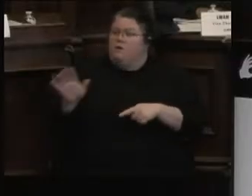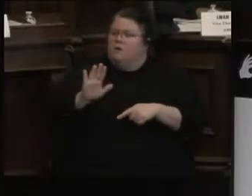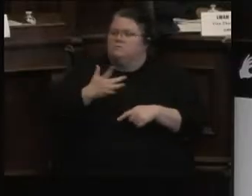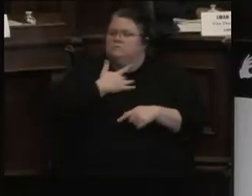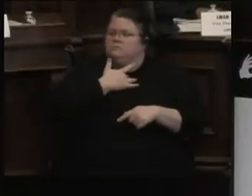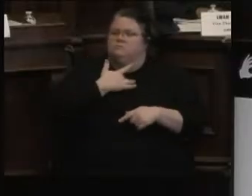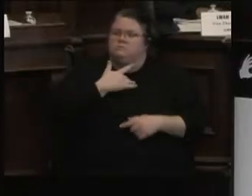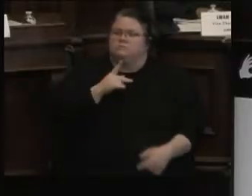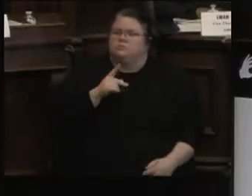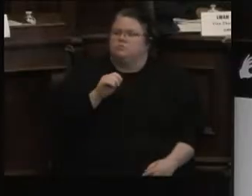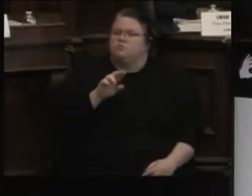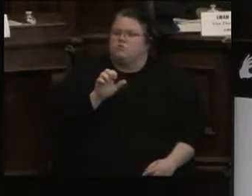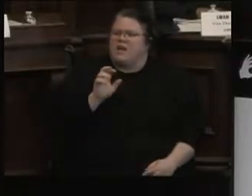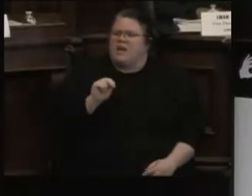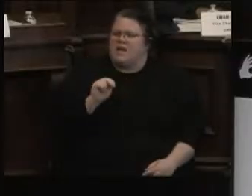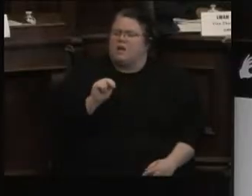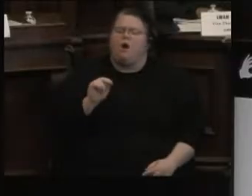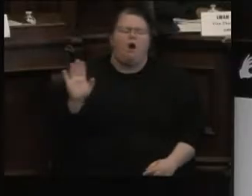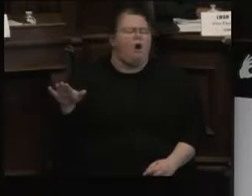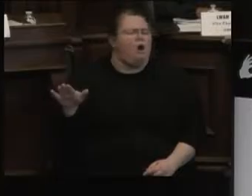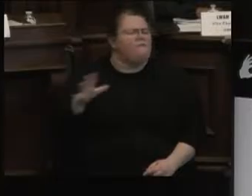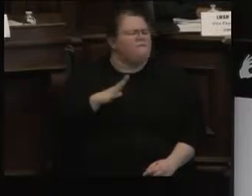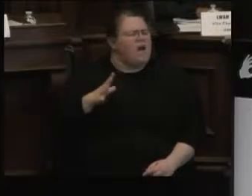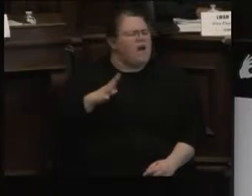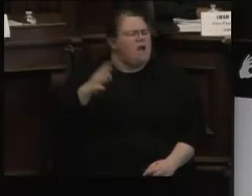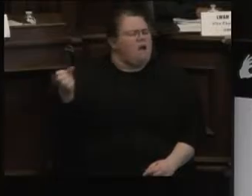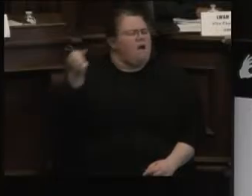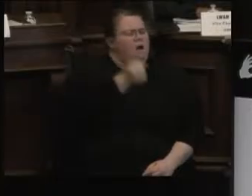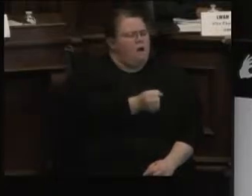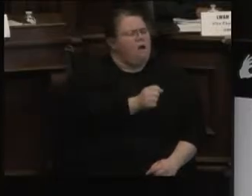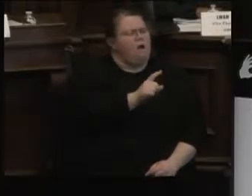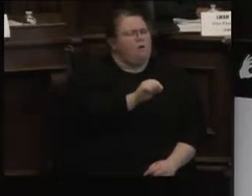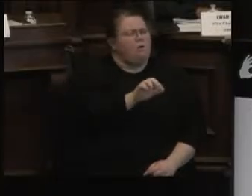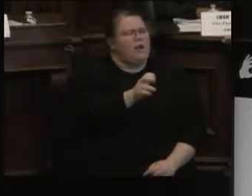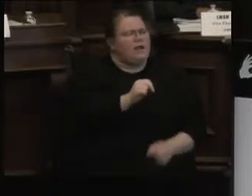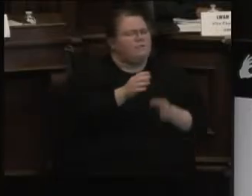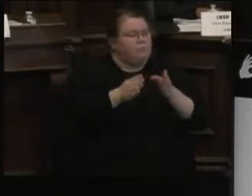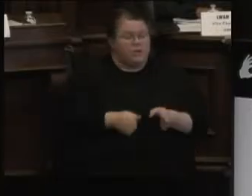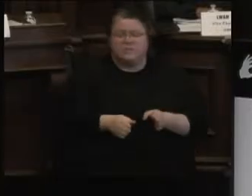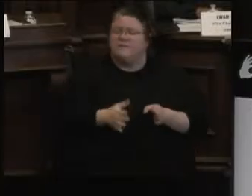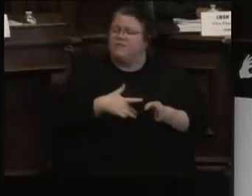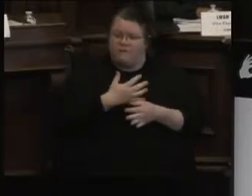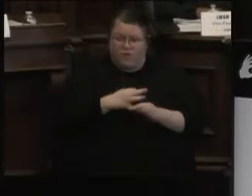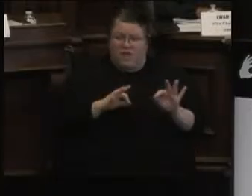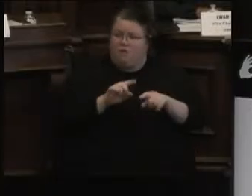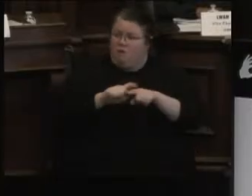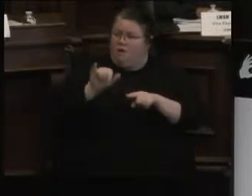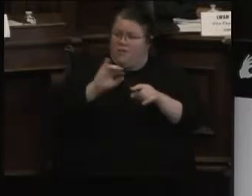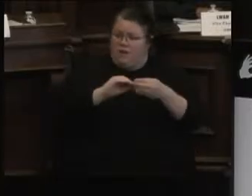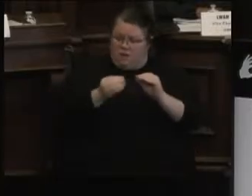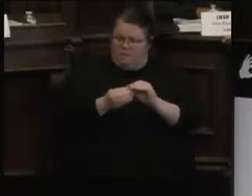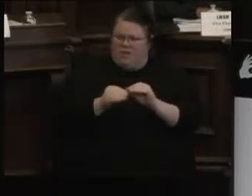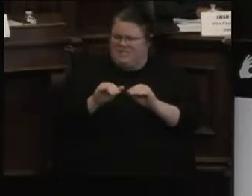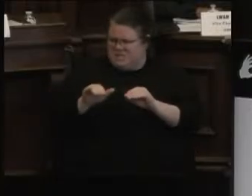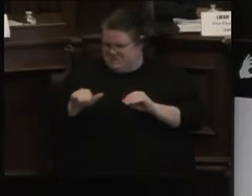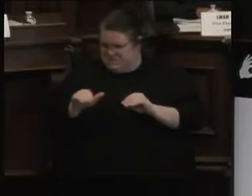I'll say Chinese, and you get on the phone and they say, oh no, that's Korean. And they say,